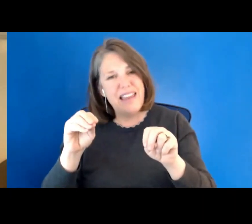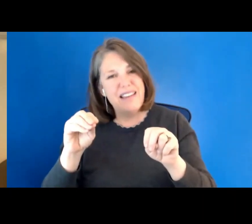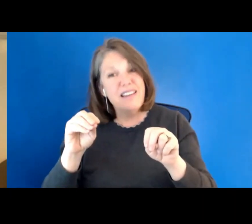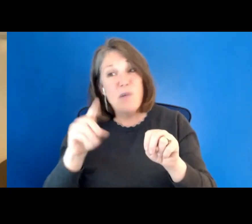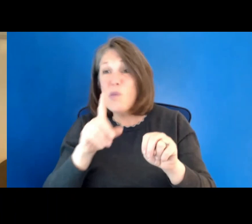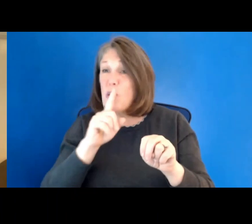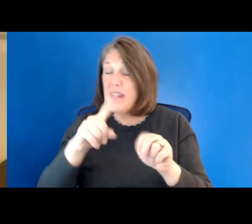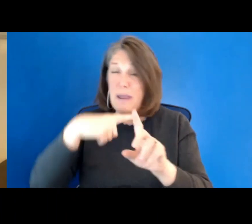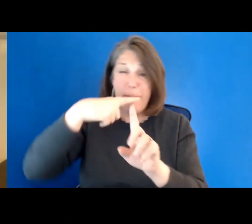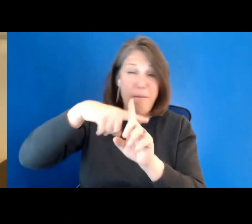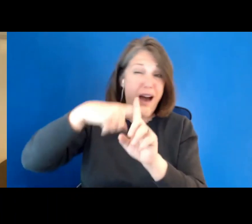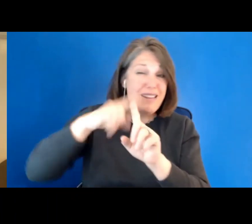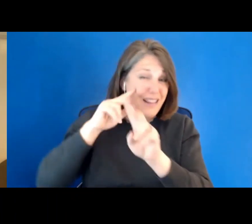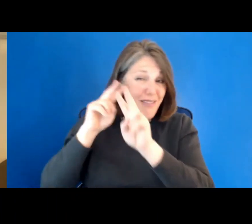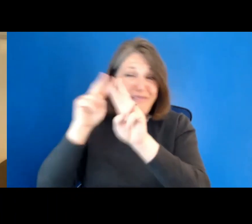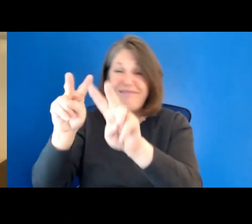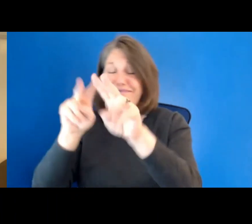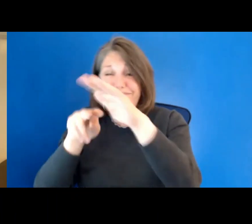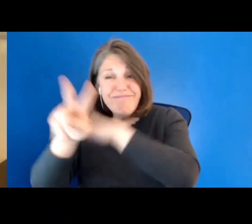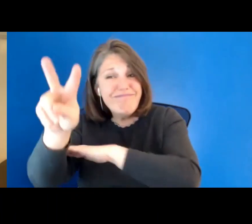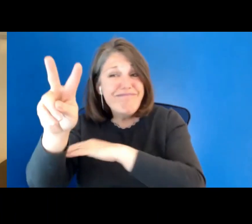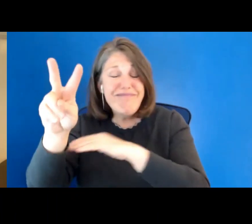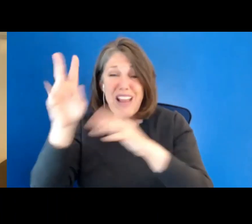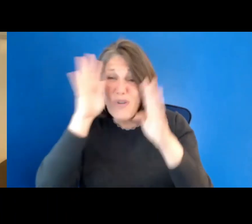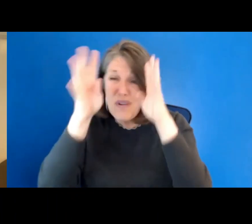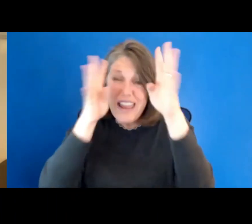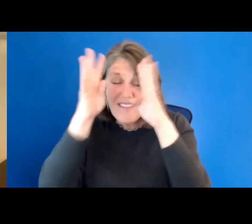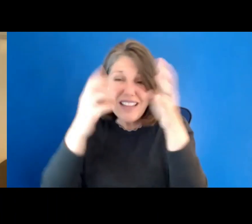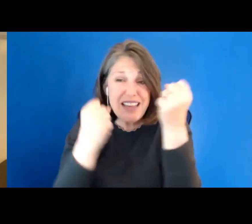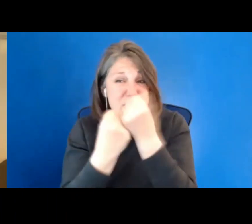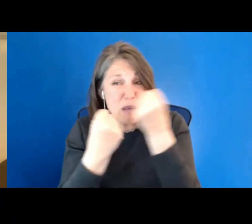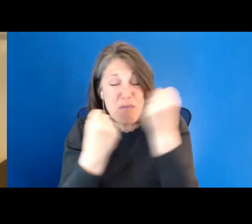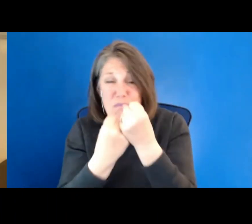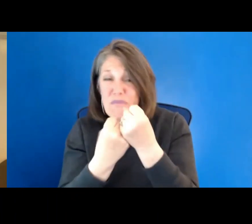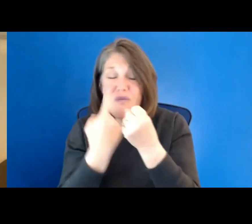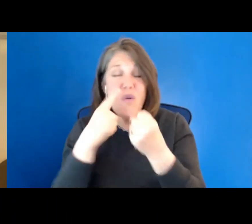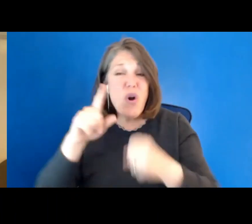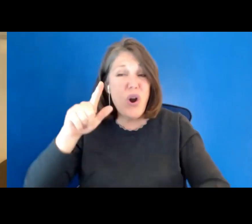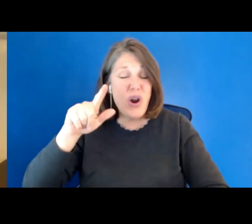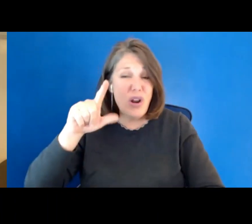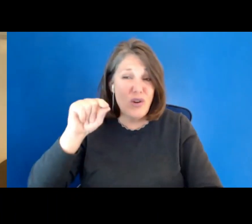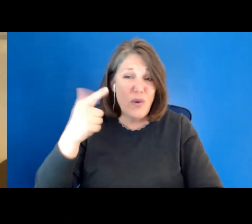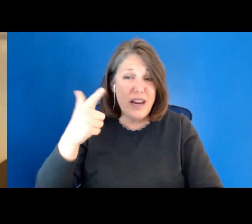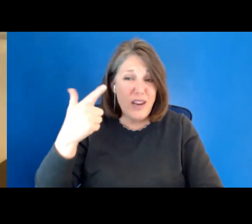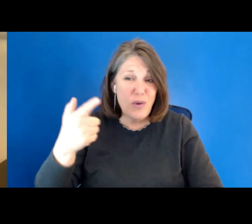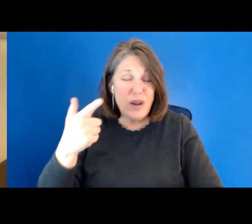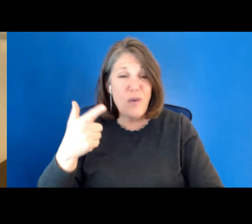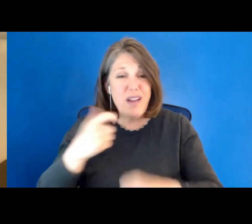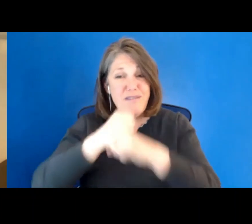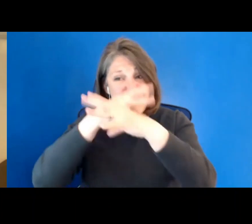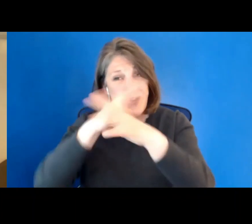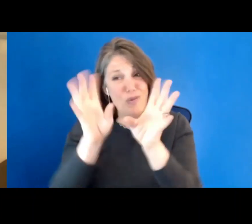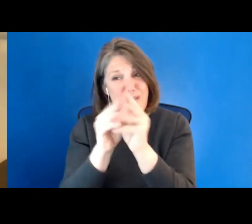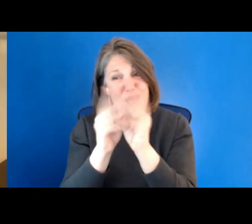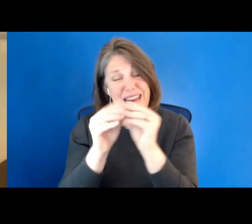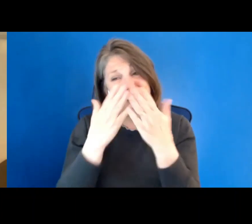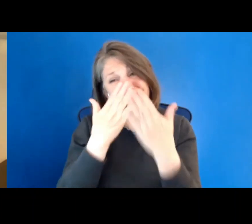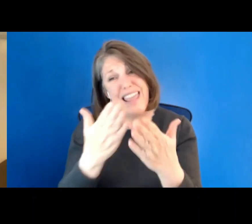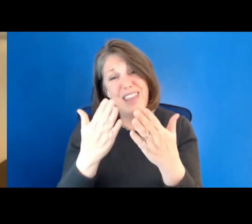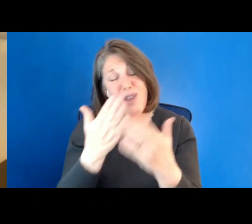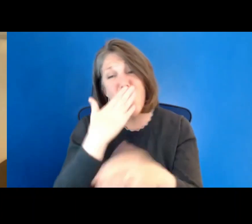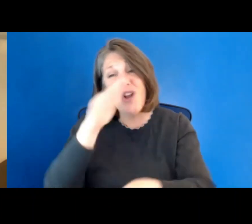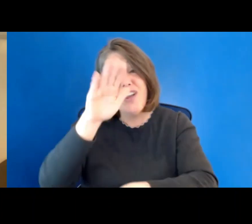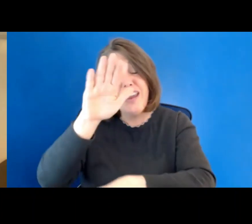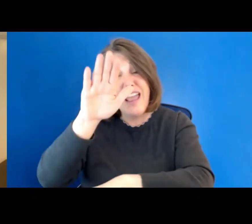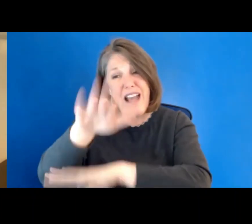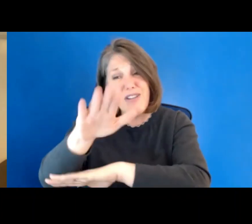17:50:21 and creatively and supportively to the